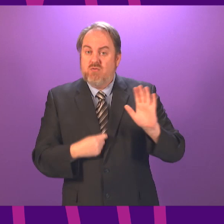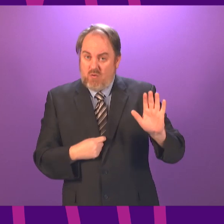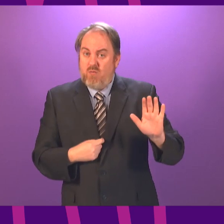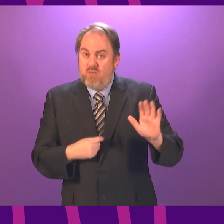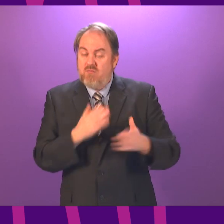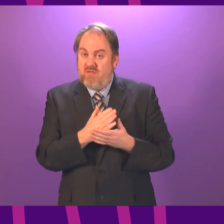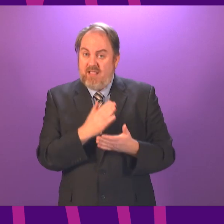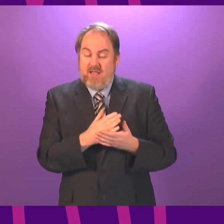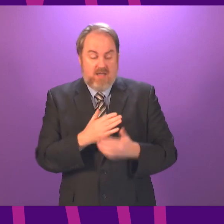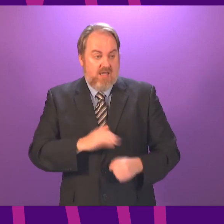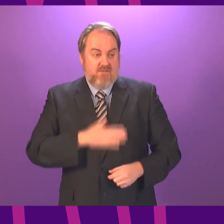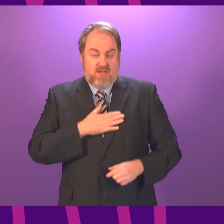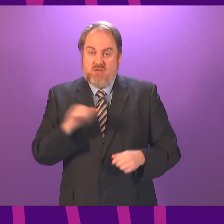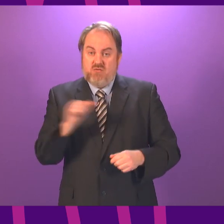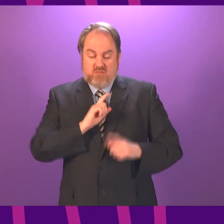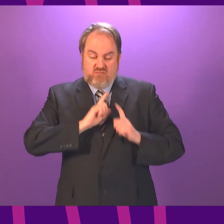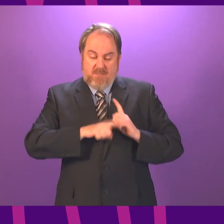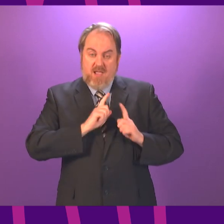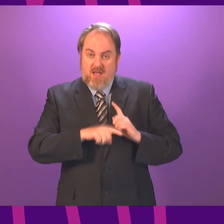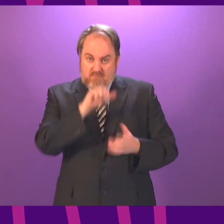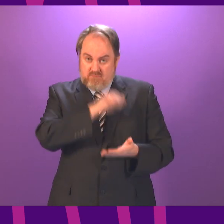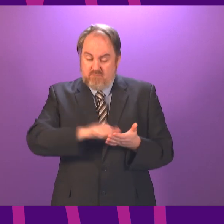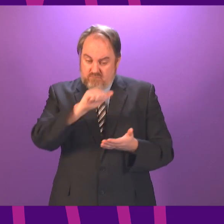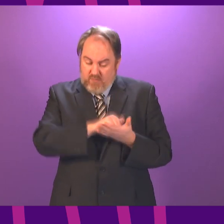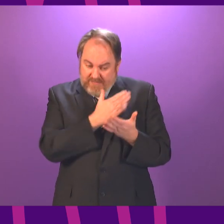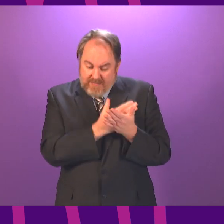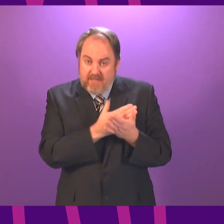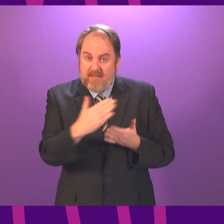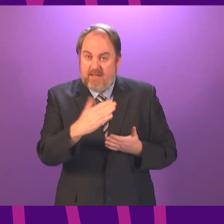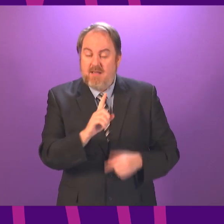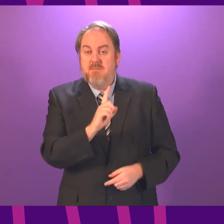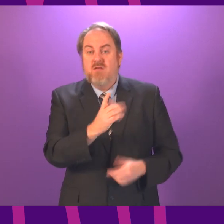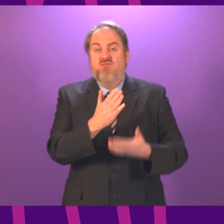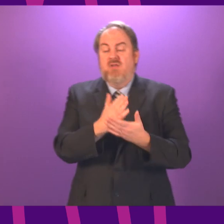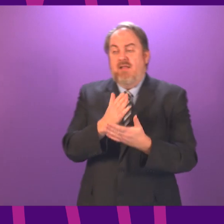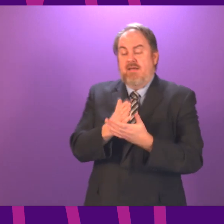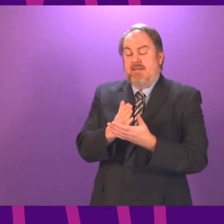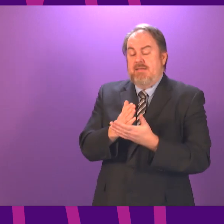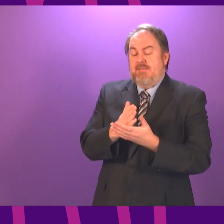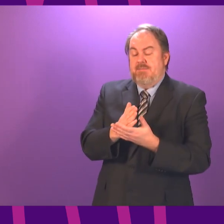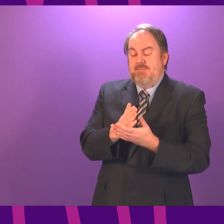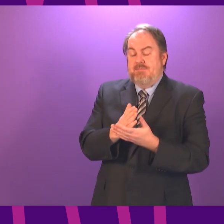issues that deserve proper responses and consideration. First, we found that we had to rapidly improve,